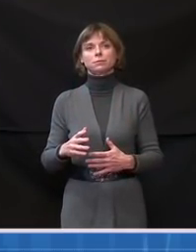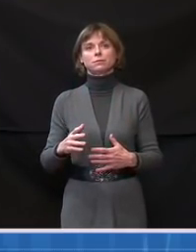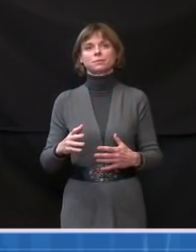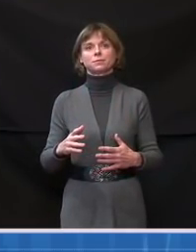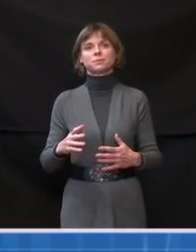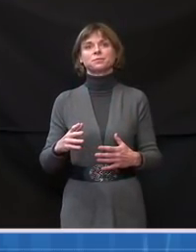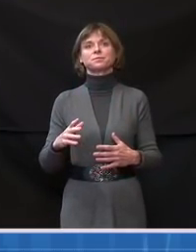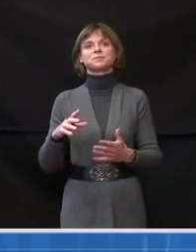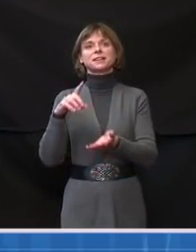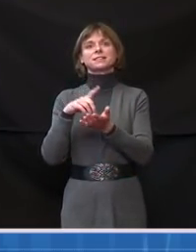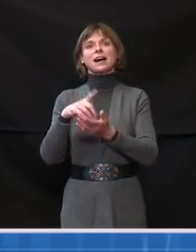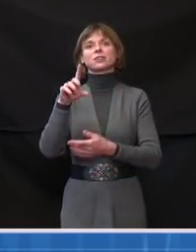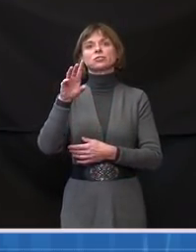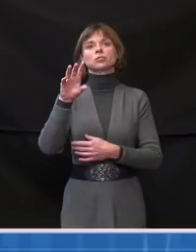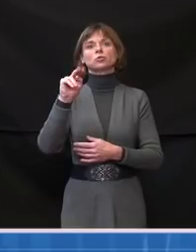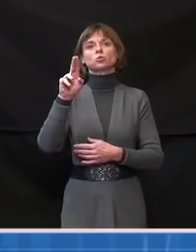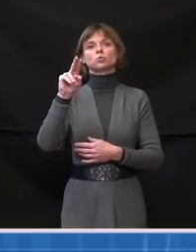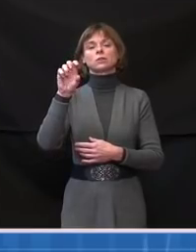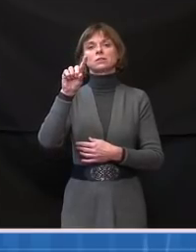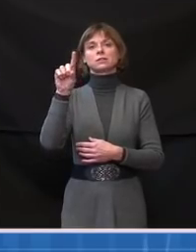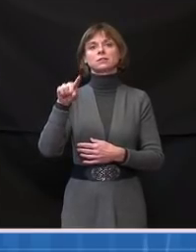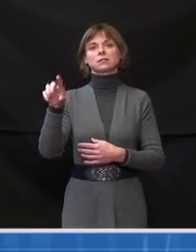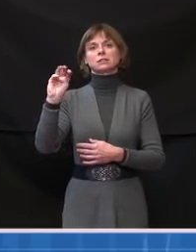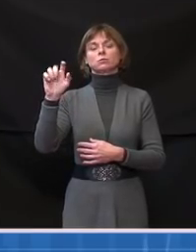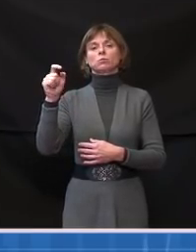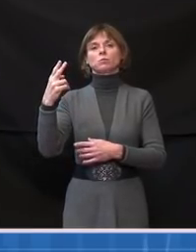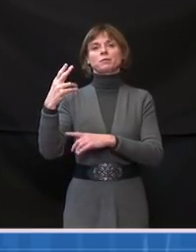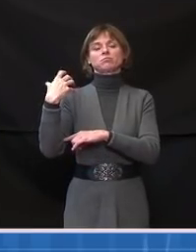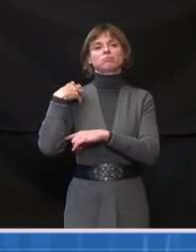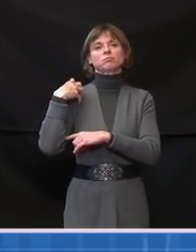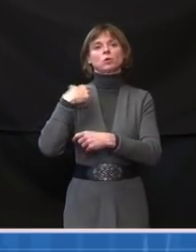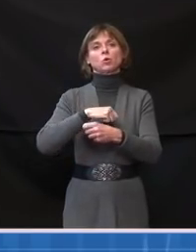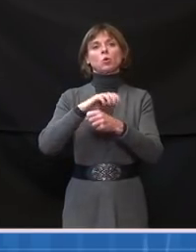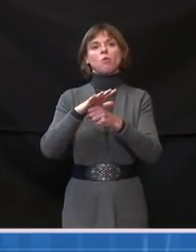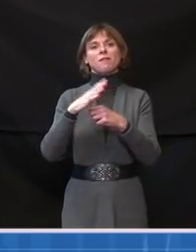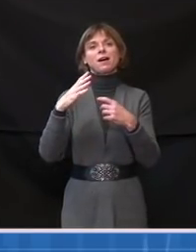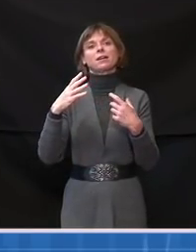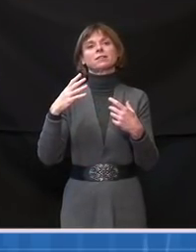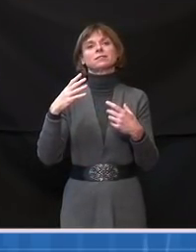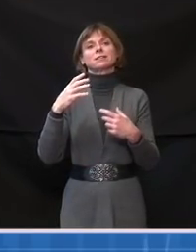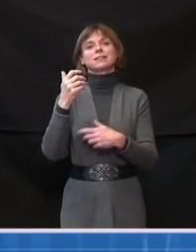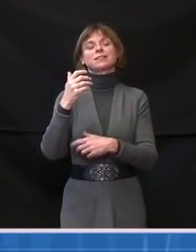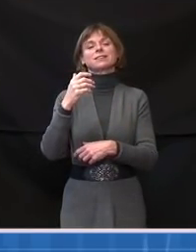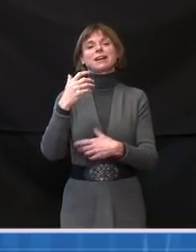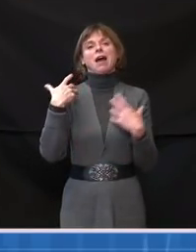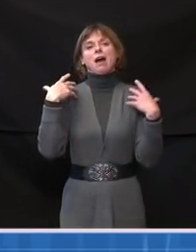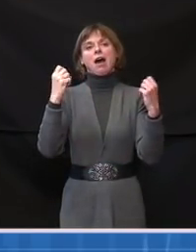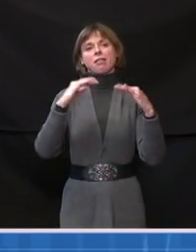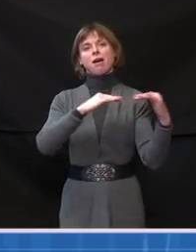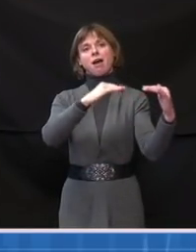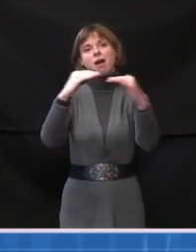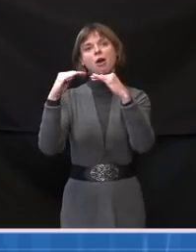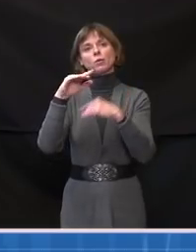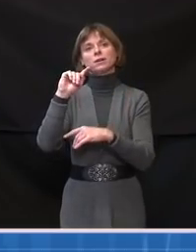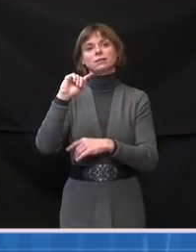Chair of the Biden-Harris COVID-19 Health Equity Task Force. We’ve just completed our weekly call with governors